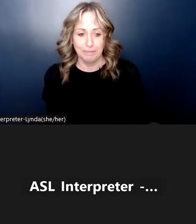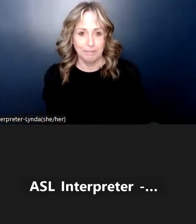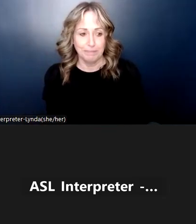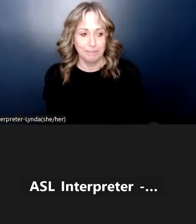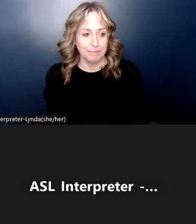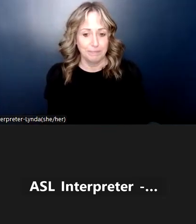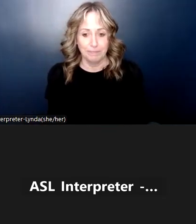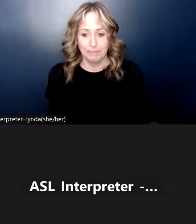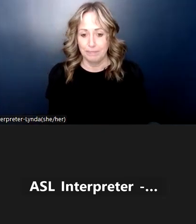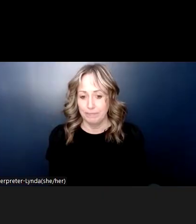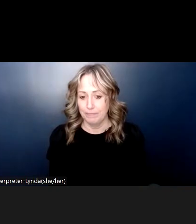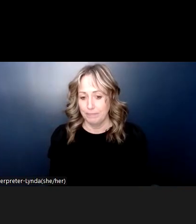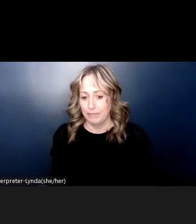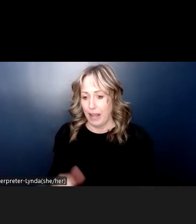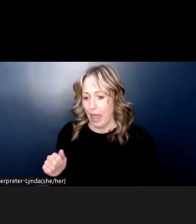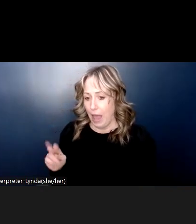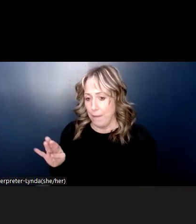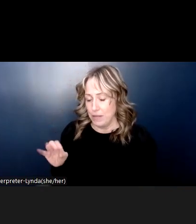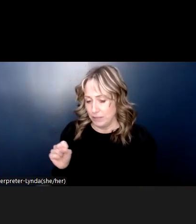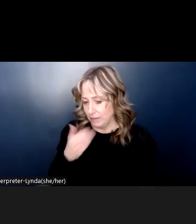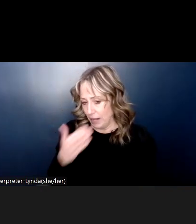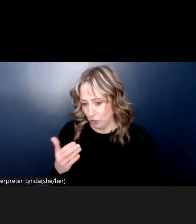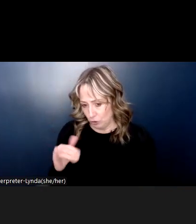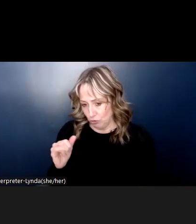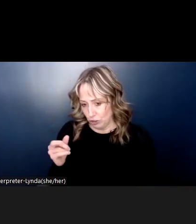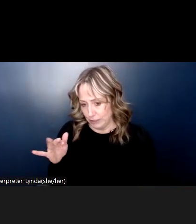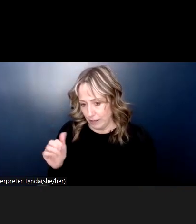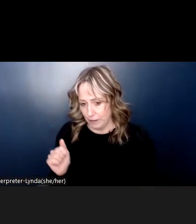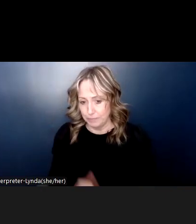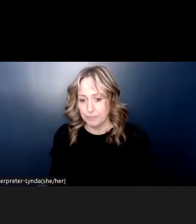Thank you very much. All right.